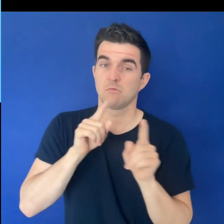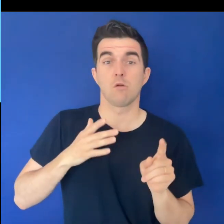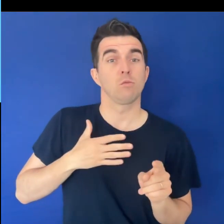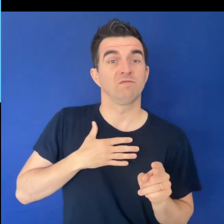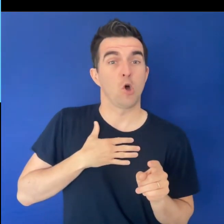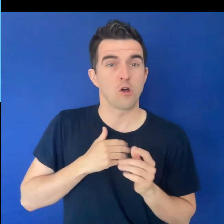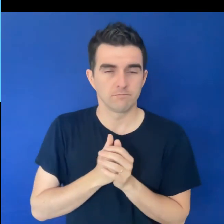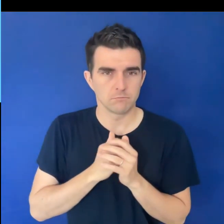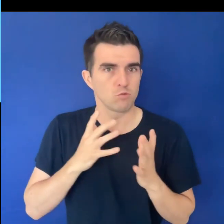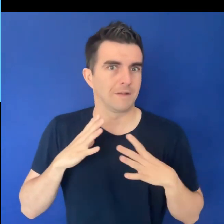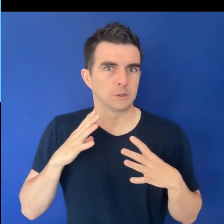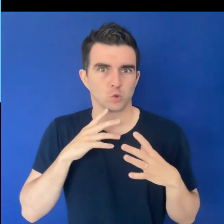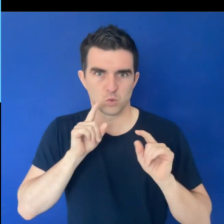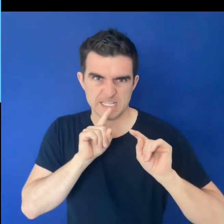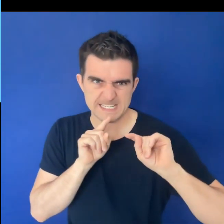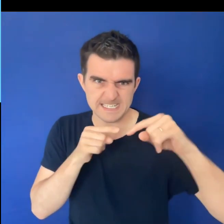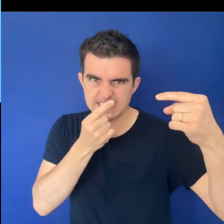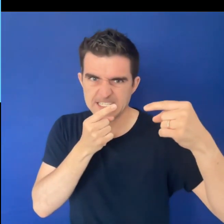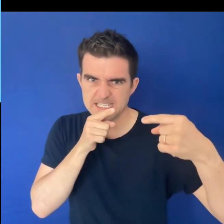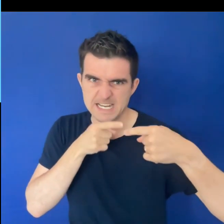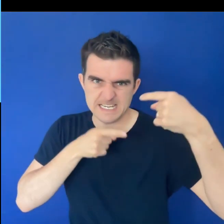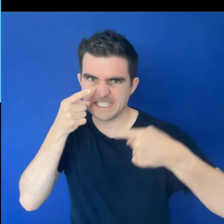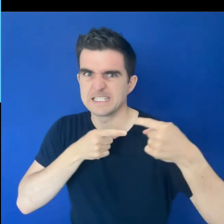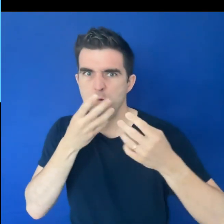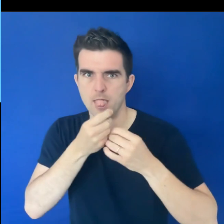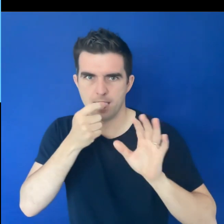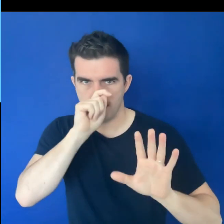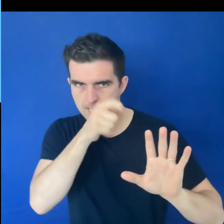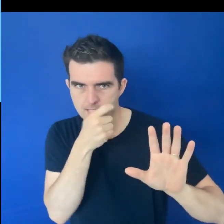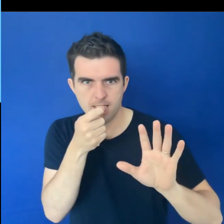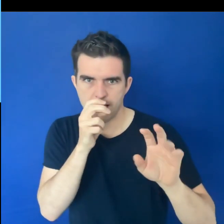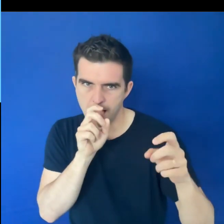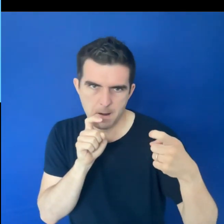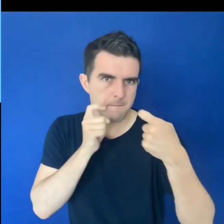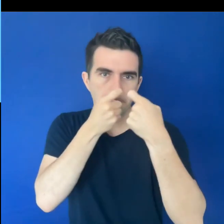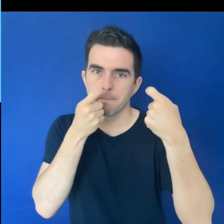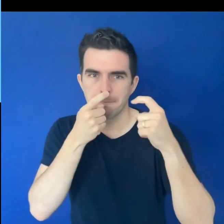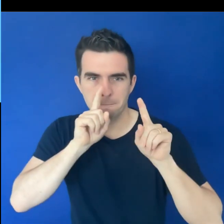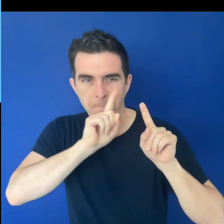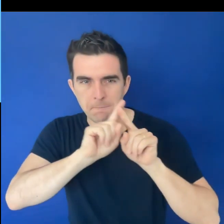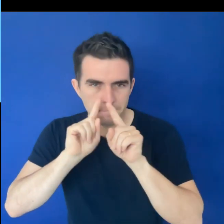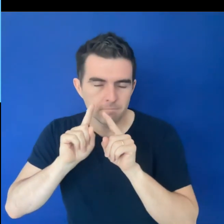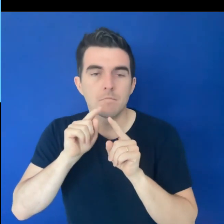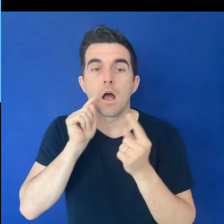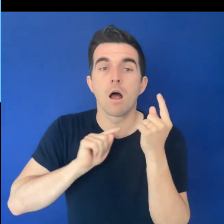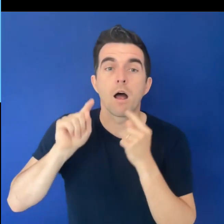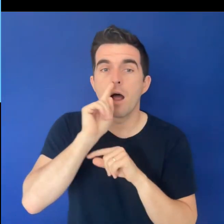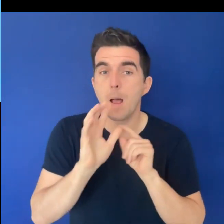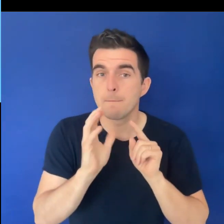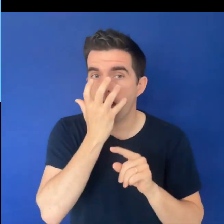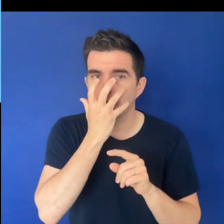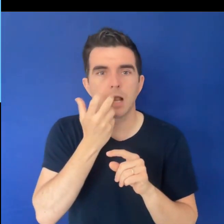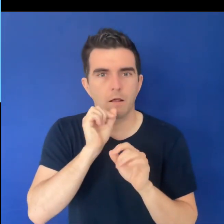Prepare for epic battles as you meet formidable enemies throughout your journey. Each mask grants unique abilities, empowering